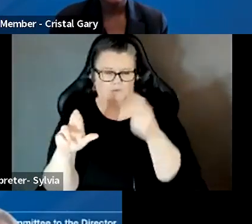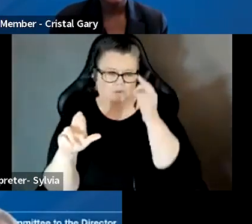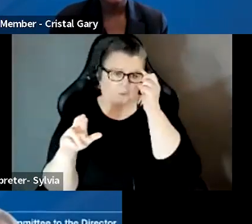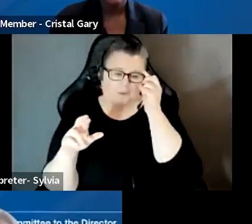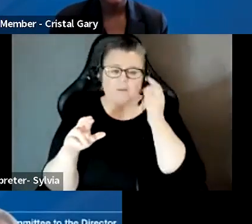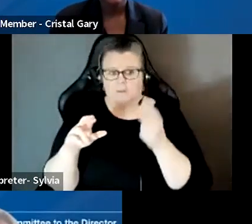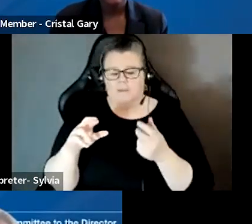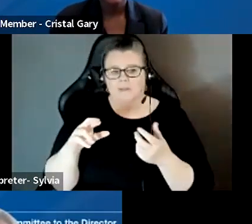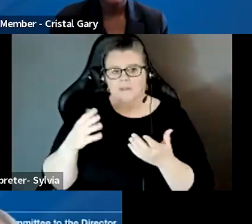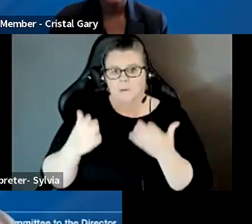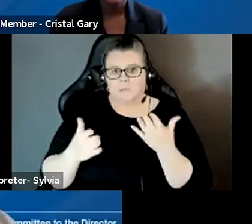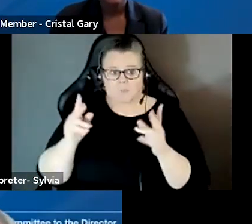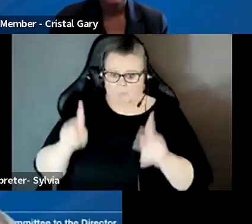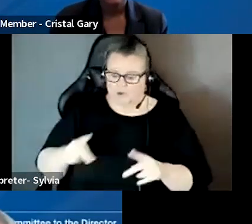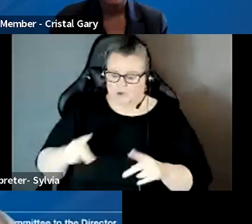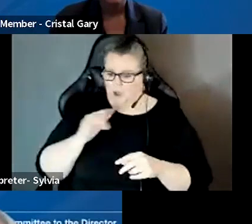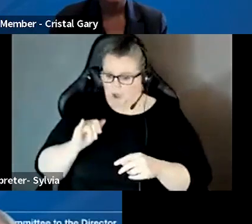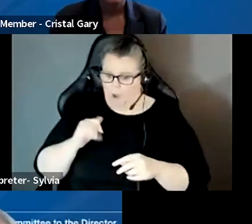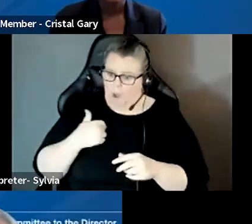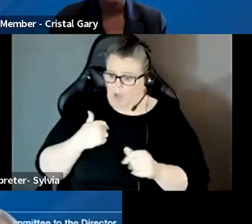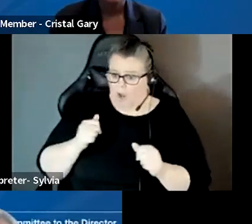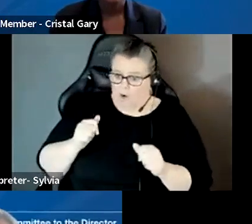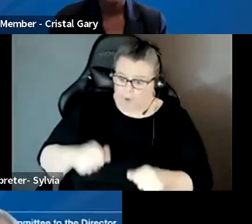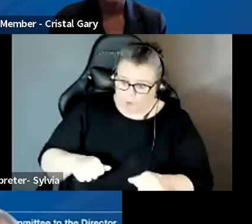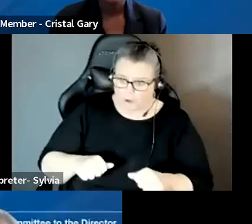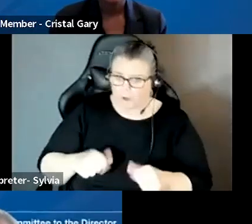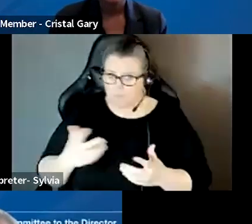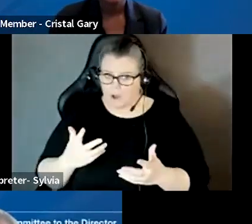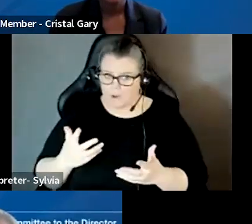but what am I going to decide to do," and sort of outline,